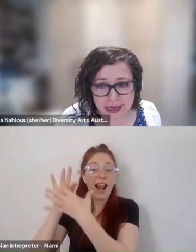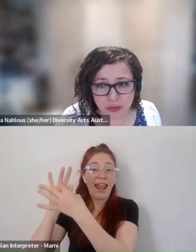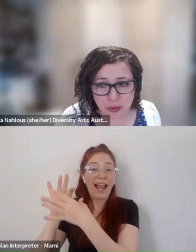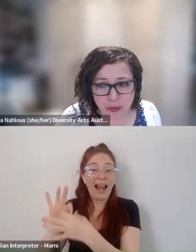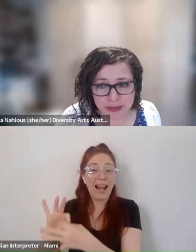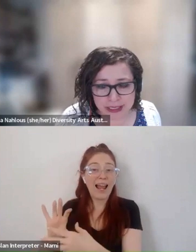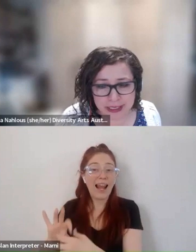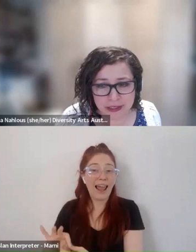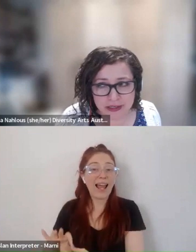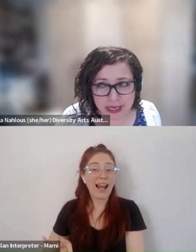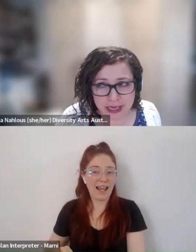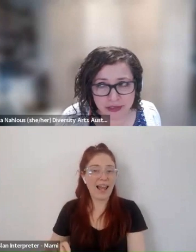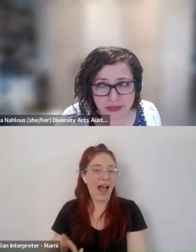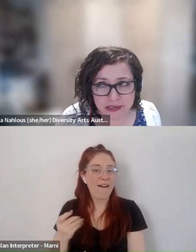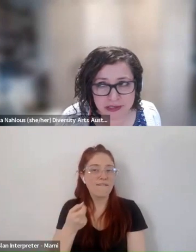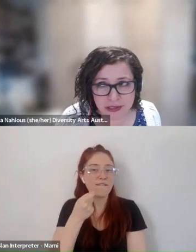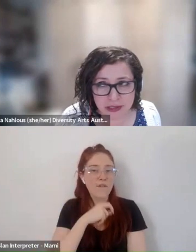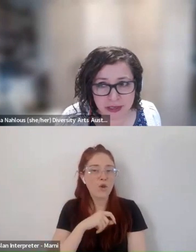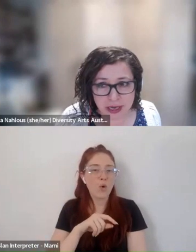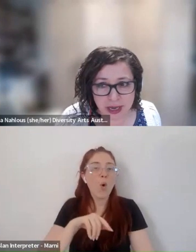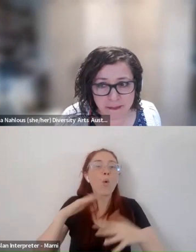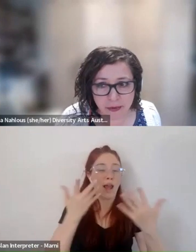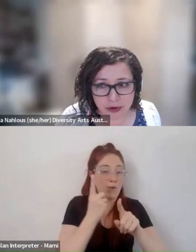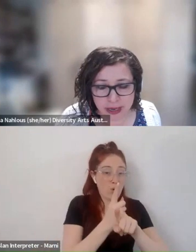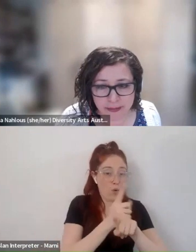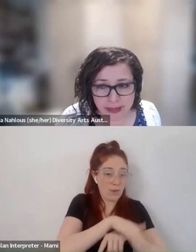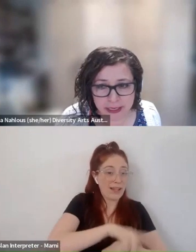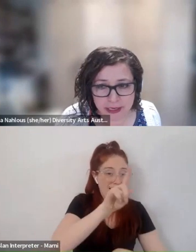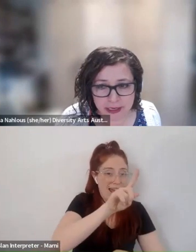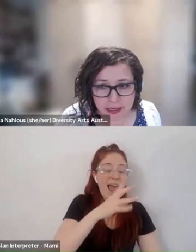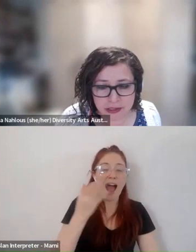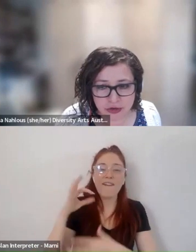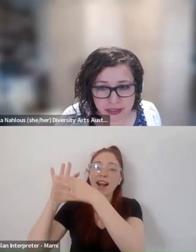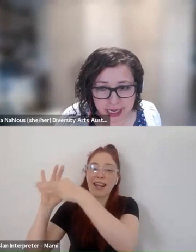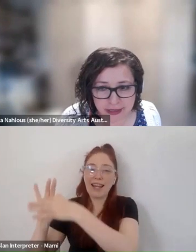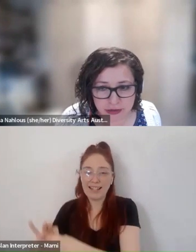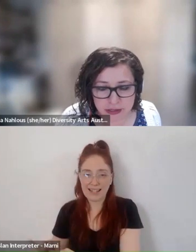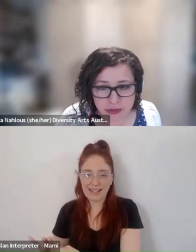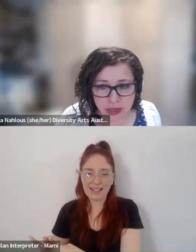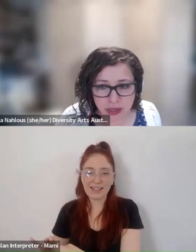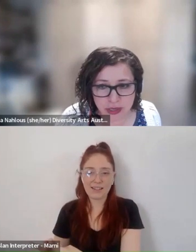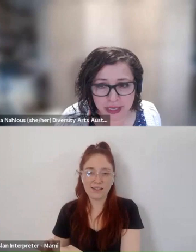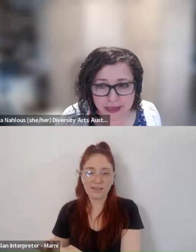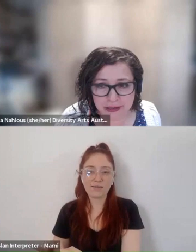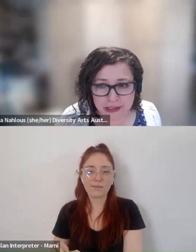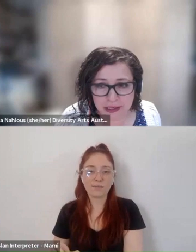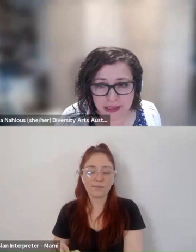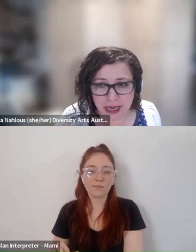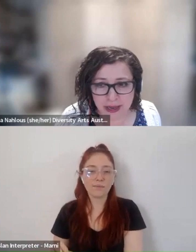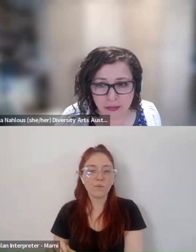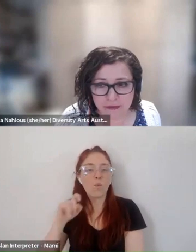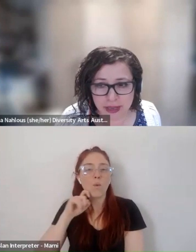and we'll pop a link into the Governance Program at the Australia Council [Creative Australia] as well. And we've